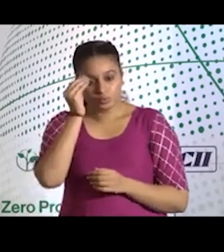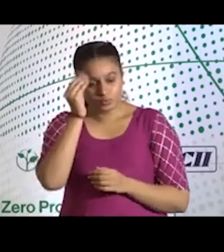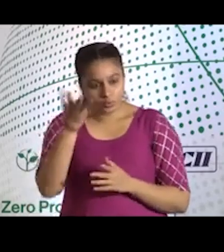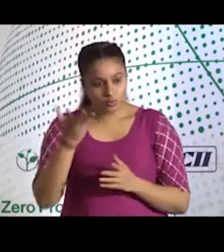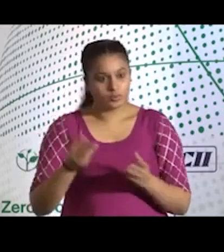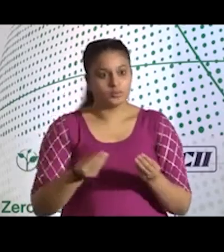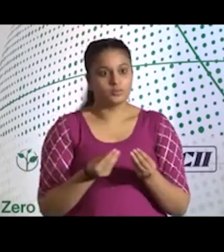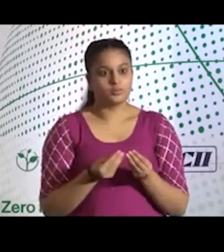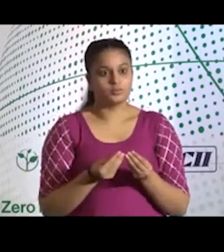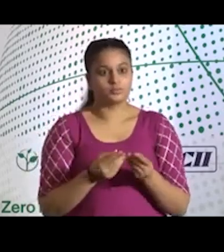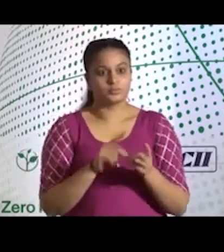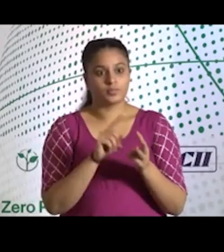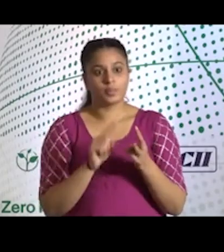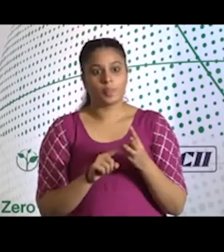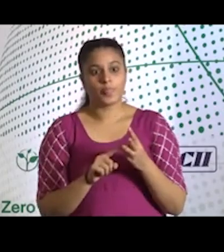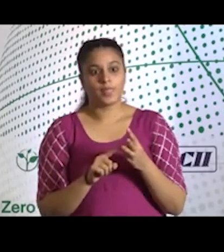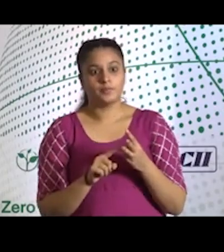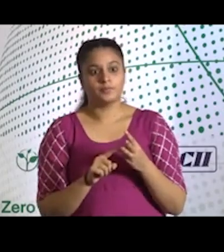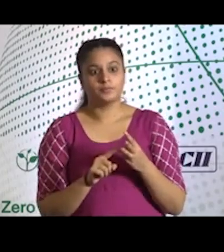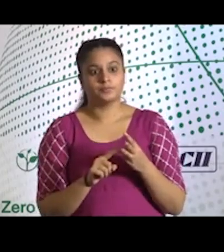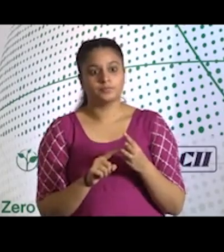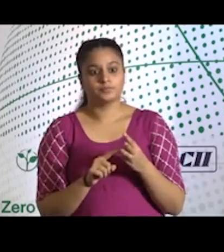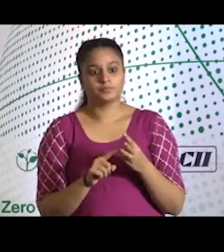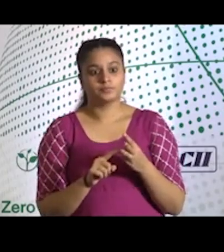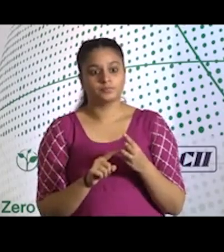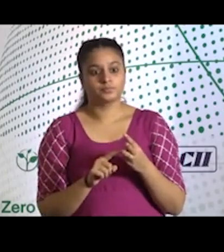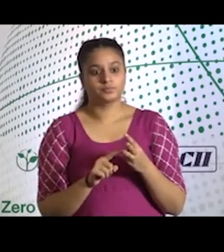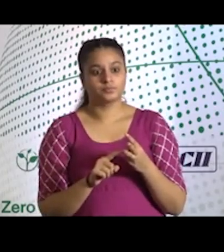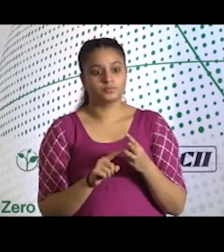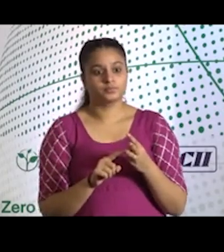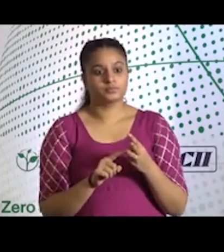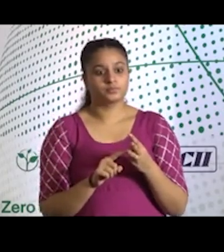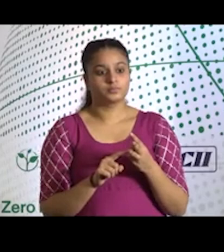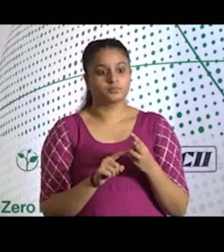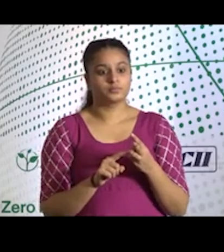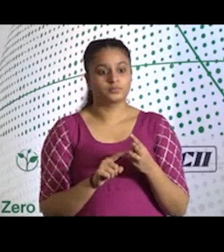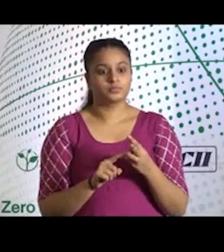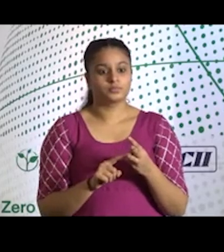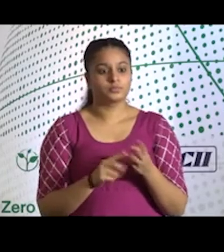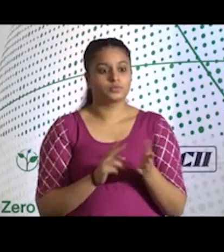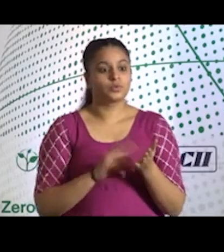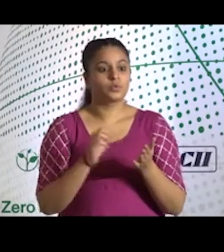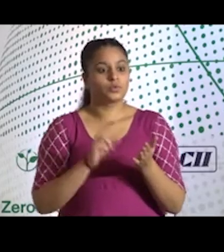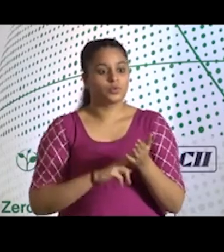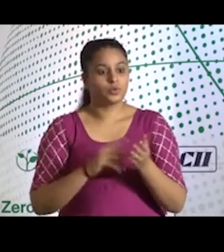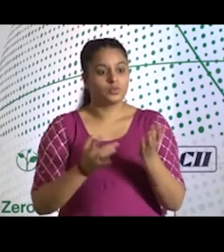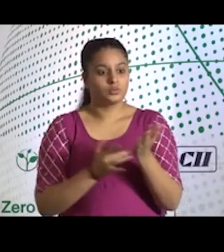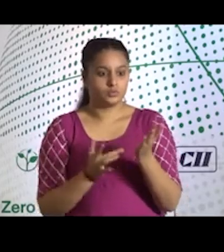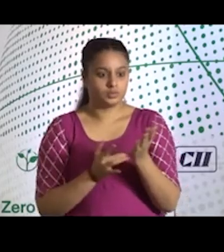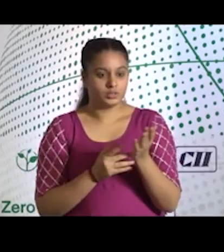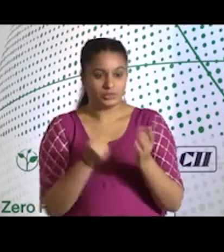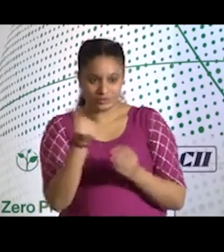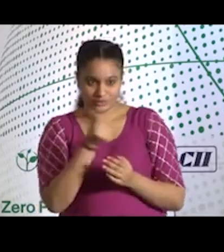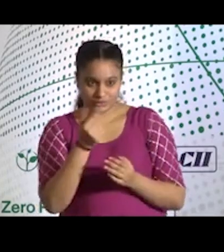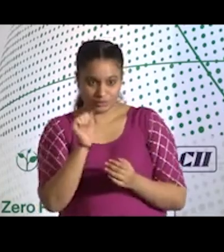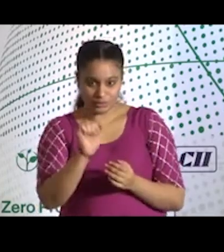And the third level that we went out to is the RTI level, which is the non technology user, and we are reaching out to these people